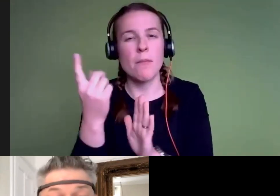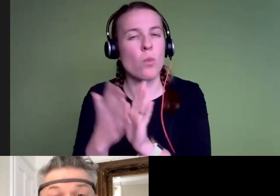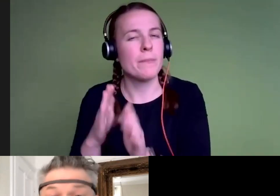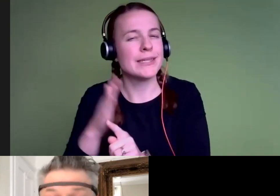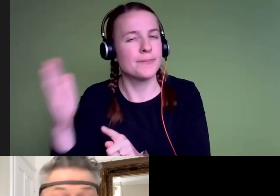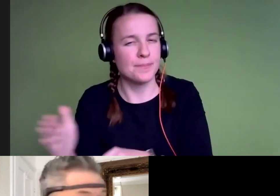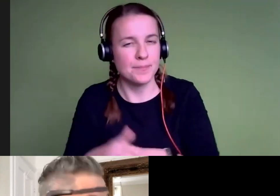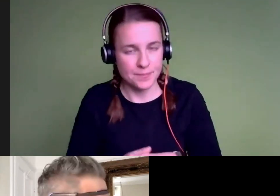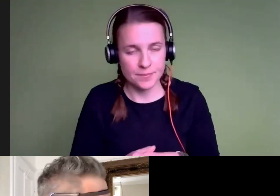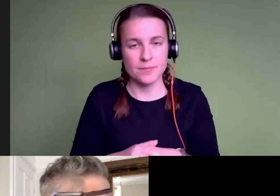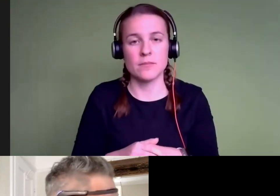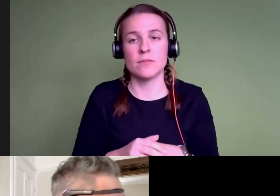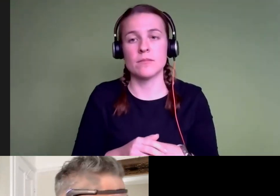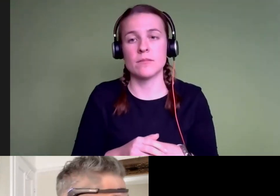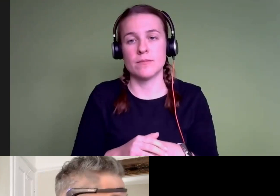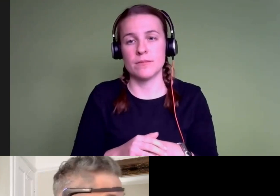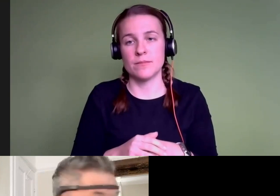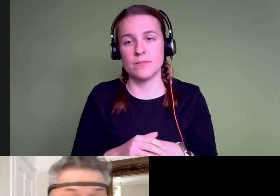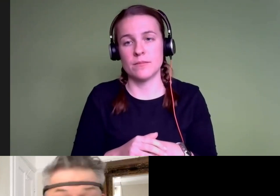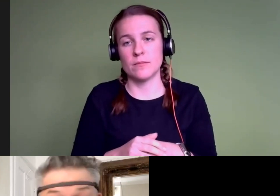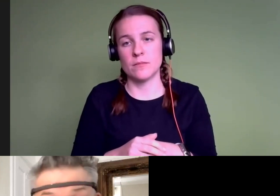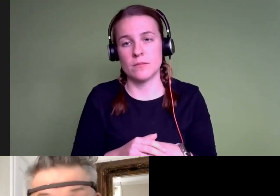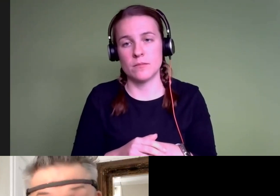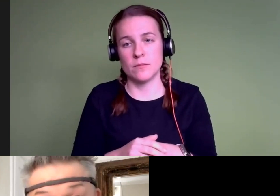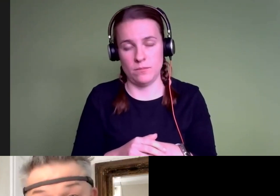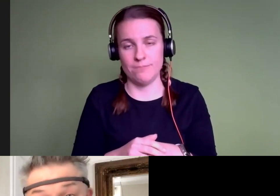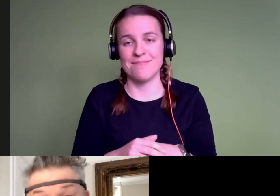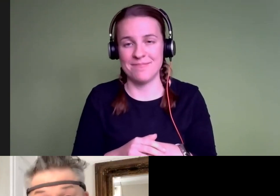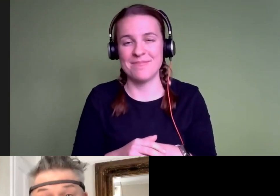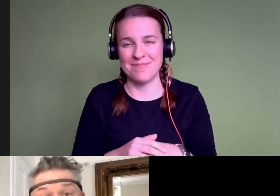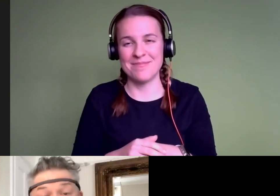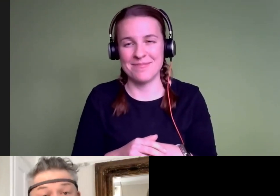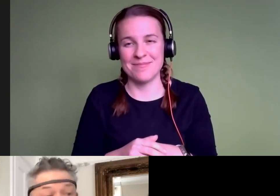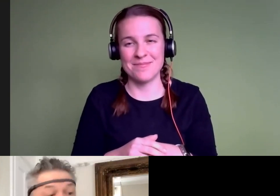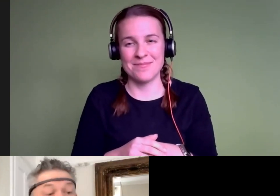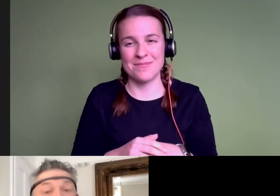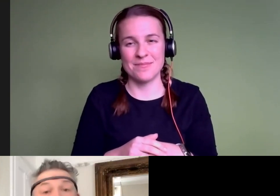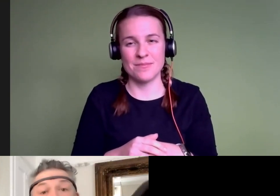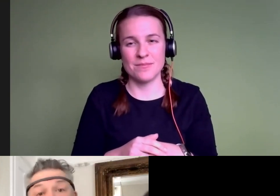sound . I will give you an example in a minute.